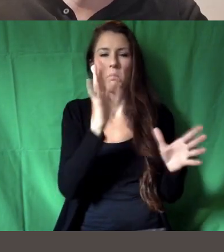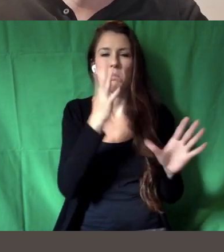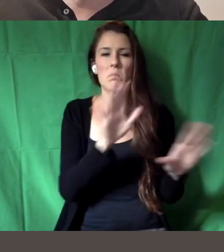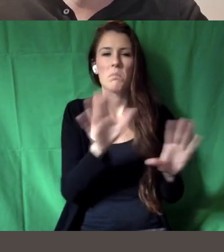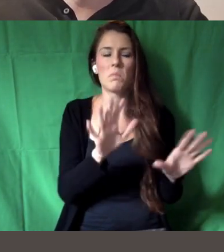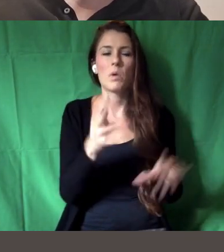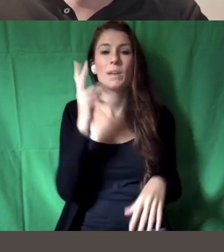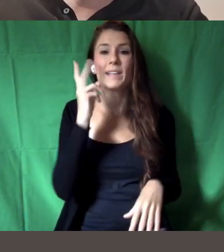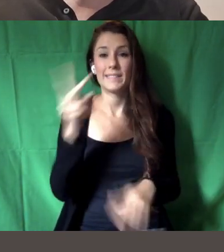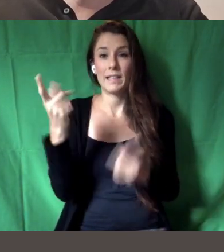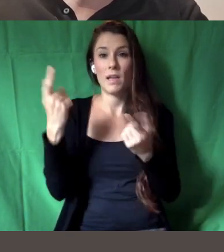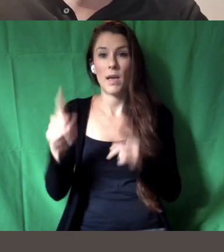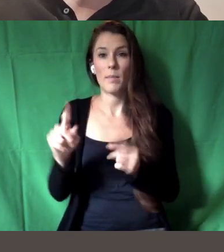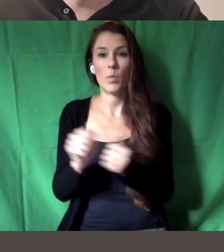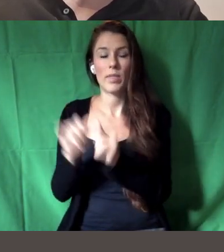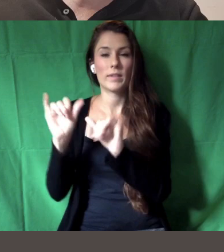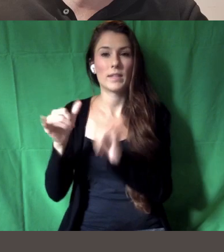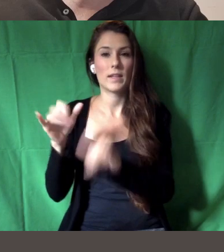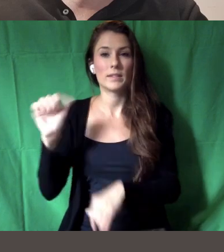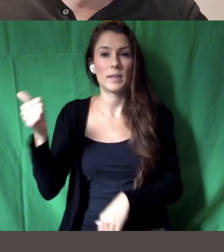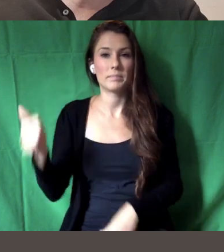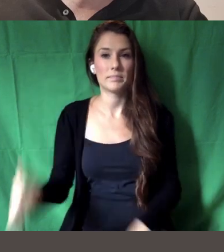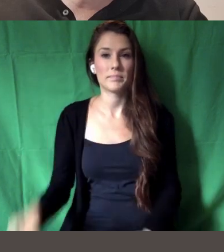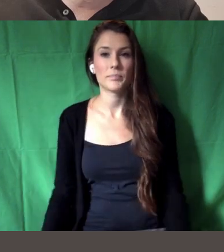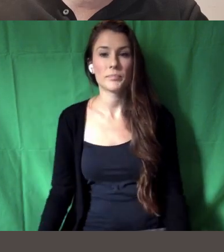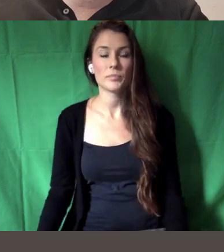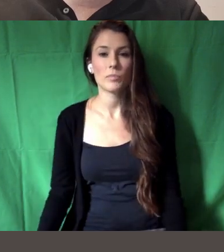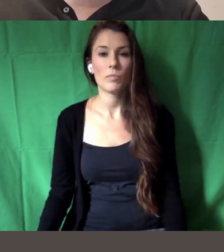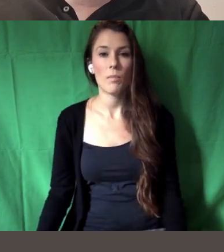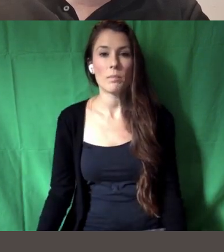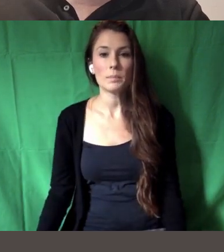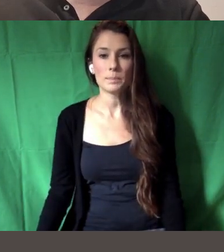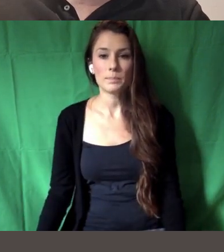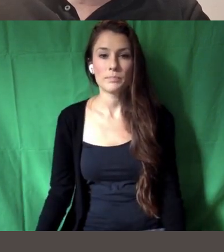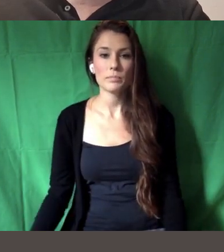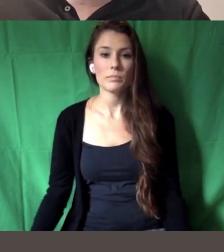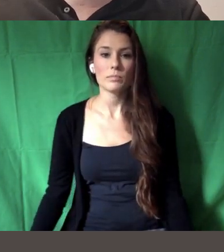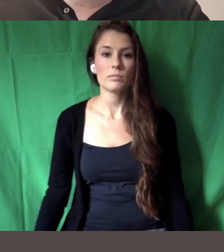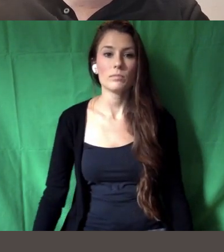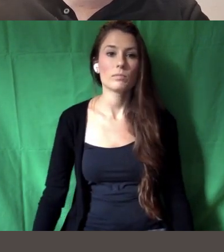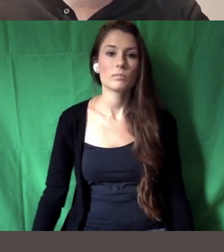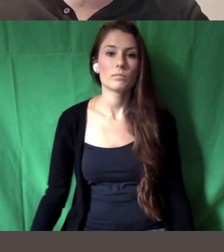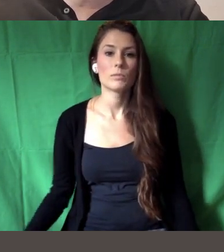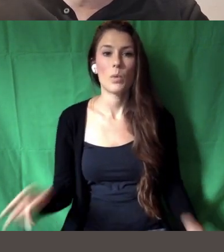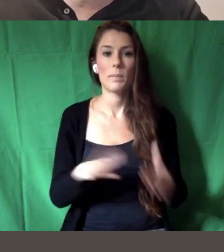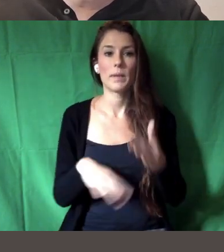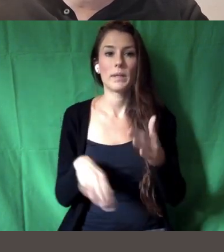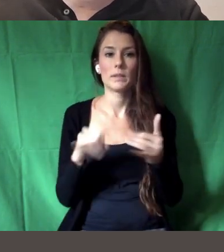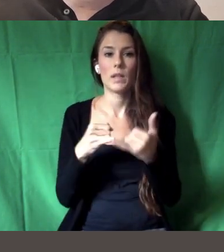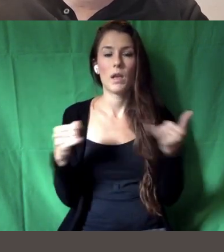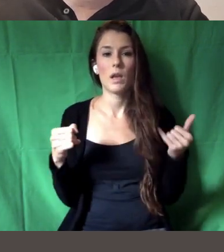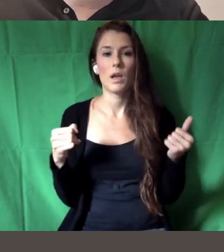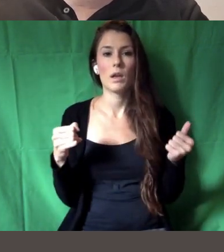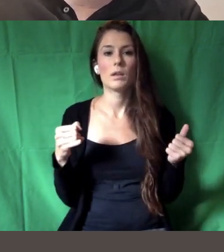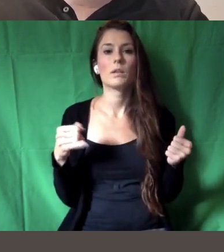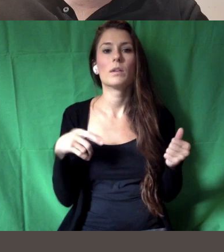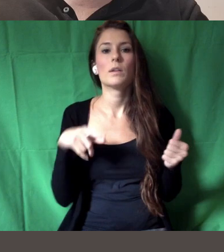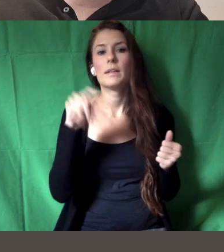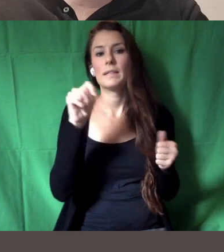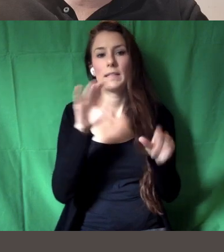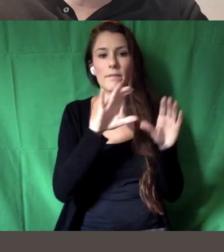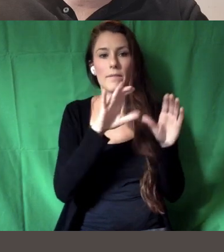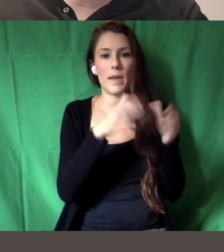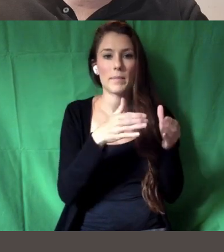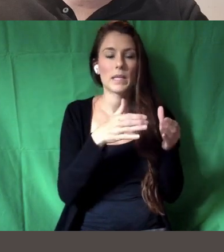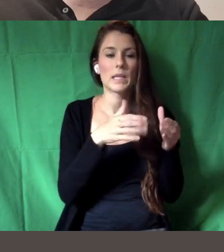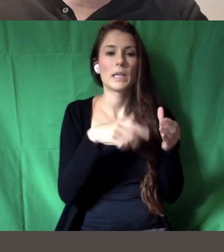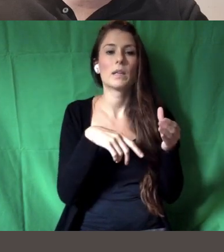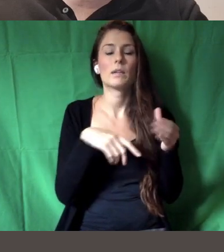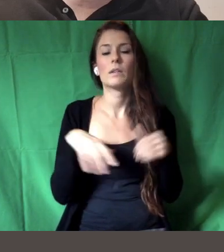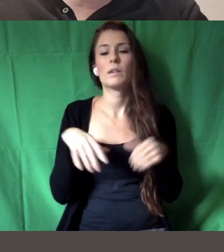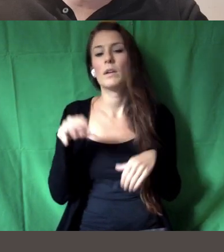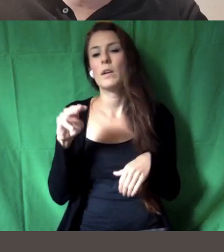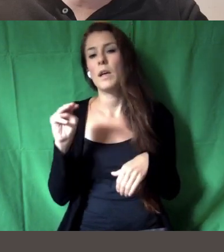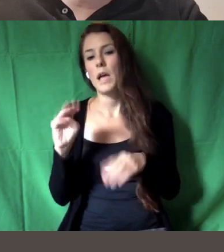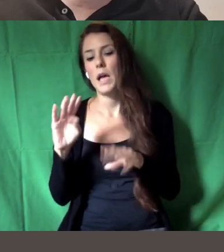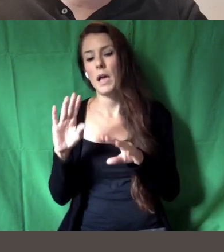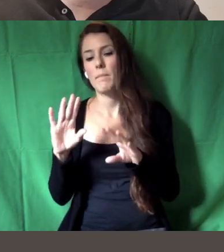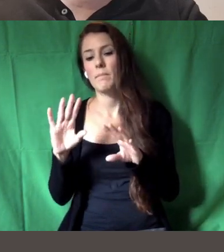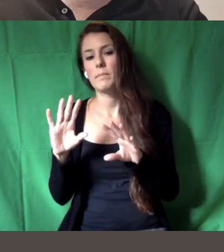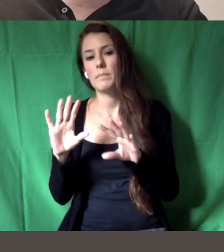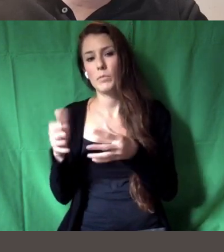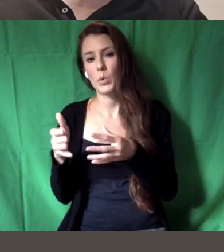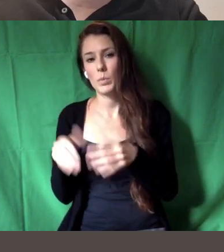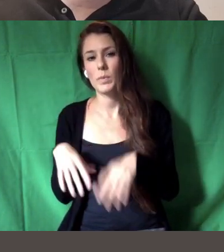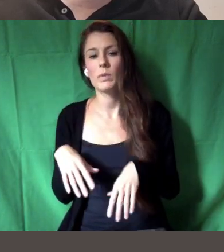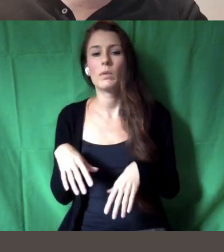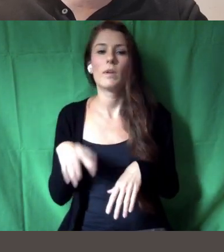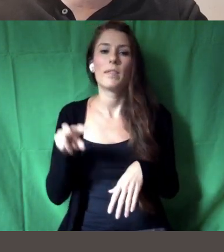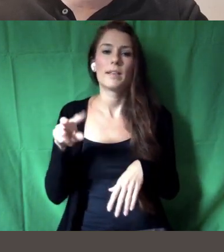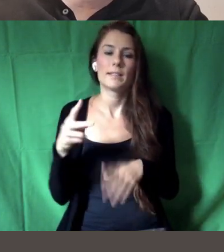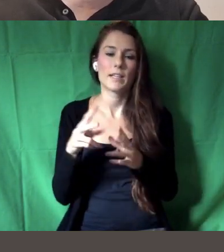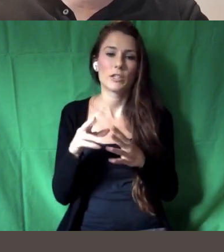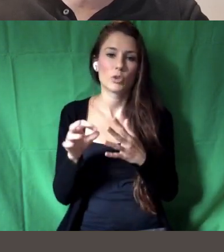with scale 10 sizes. Graph, base line, T family winner, M family winner, second choice and the loser.